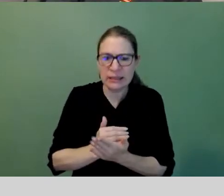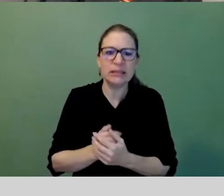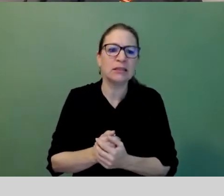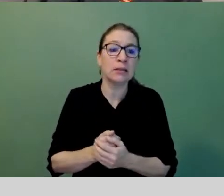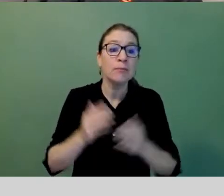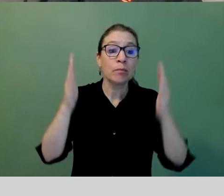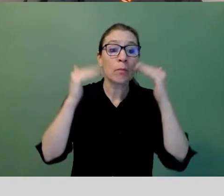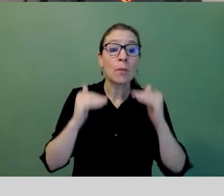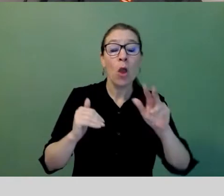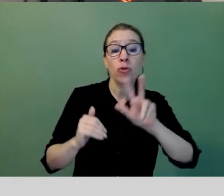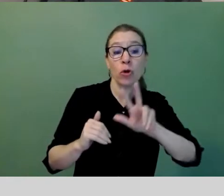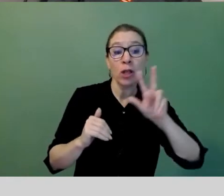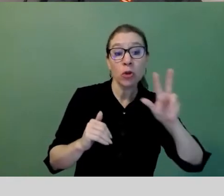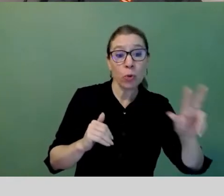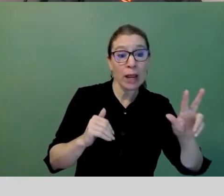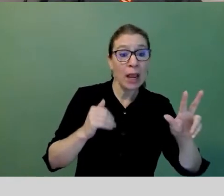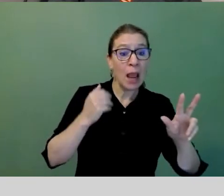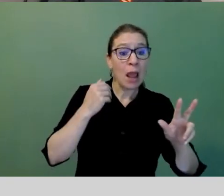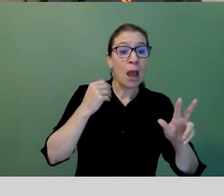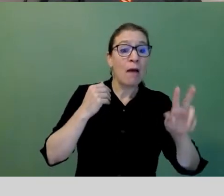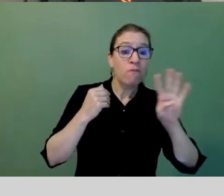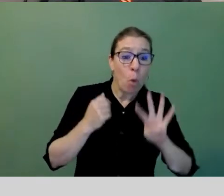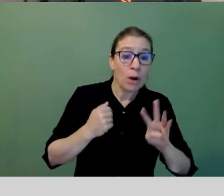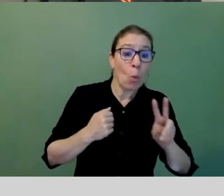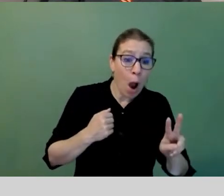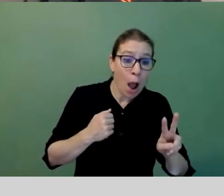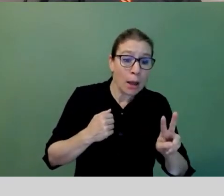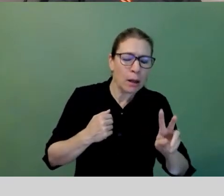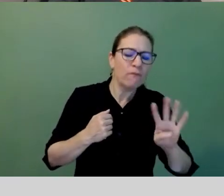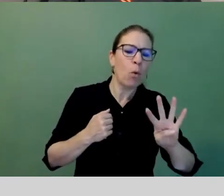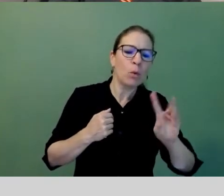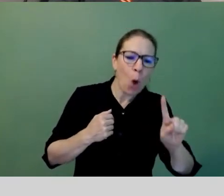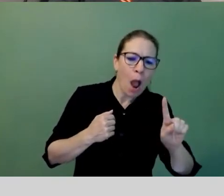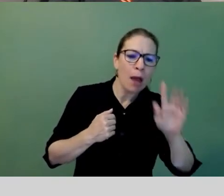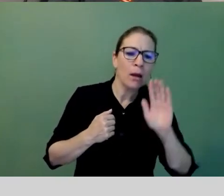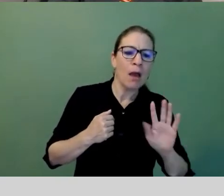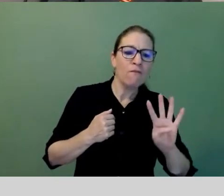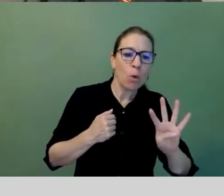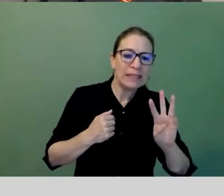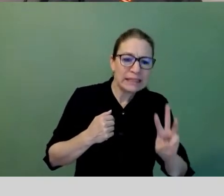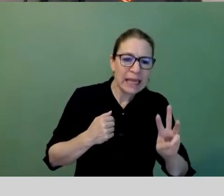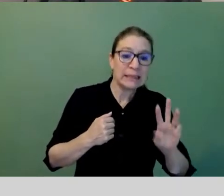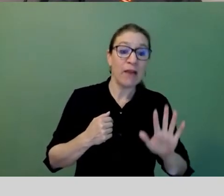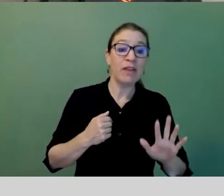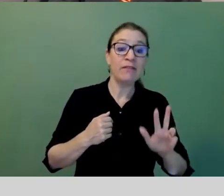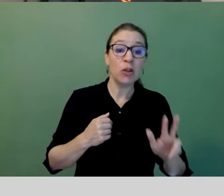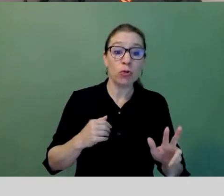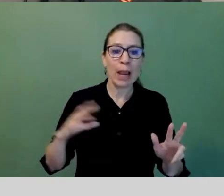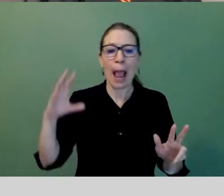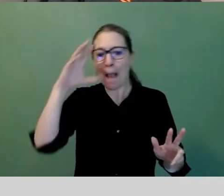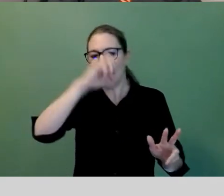And that line number 33, 41 and 46, and 50 the function is missing a type annotation,